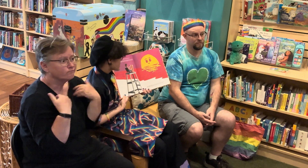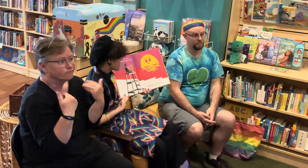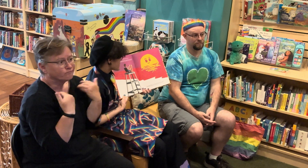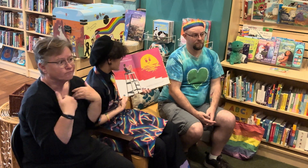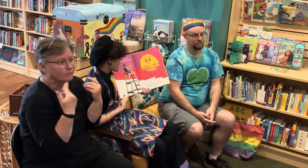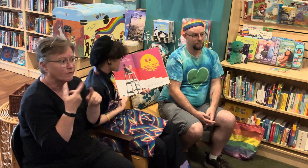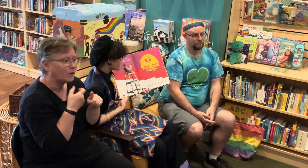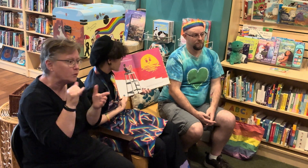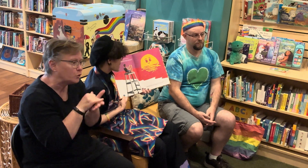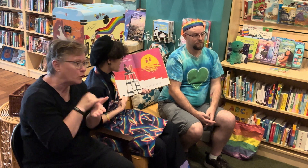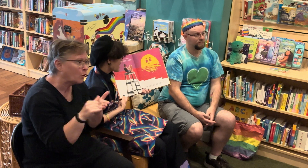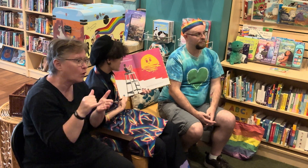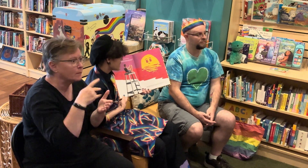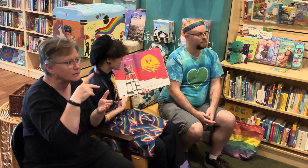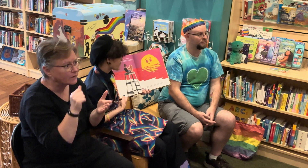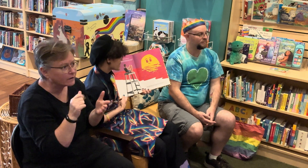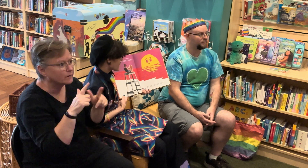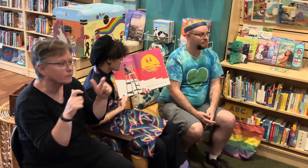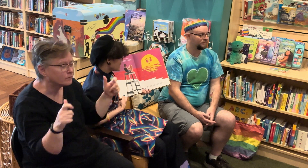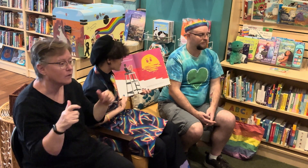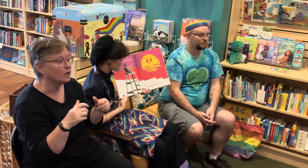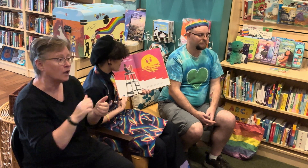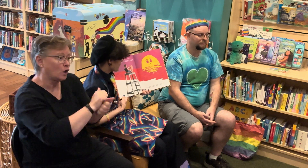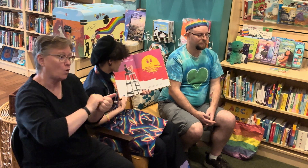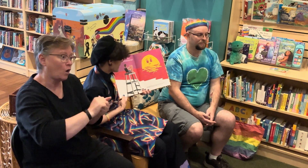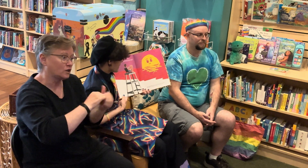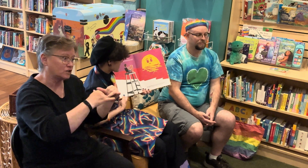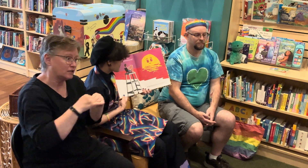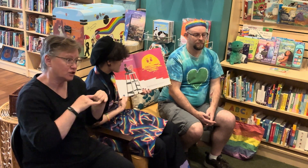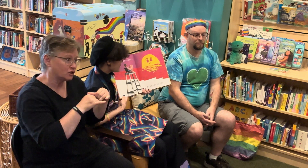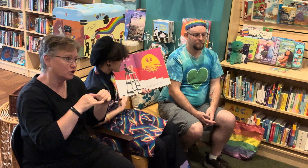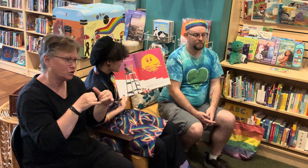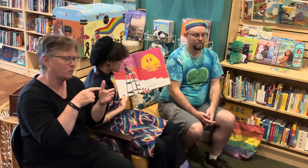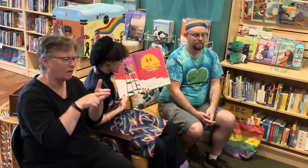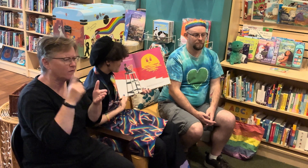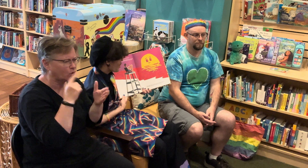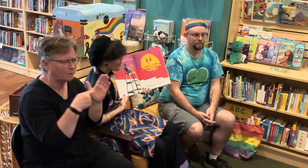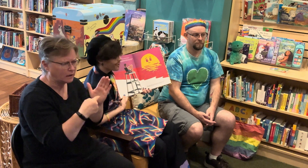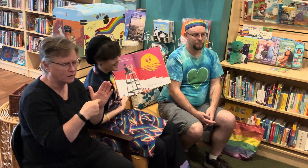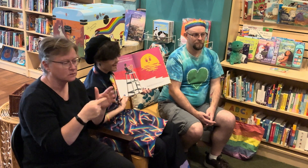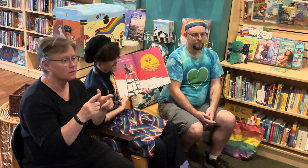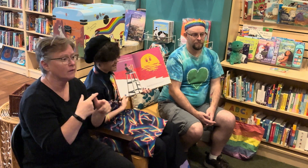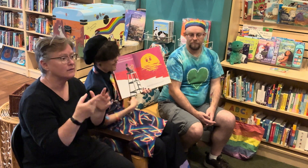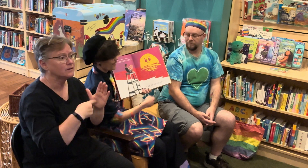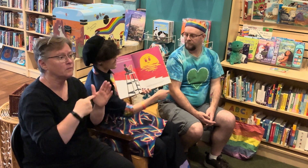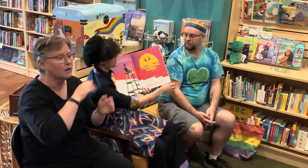dishes to pay his way, and in his free time he drew. Sometimes, he would stay up all night and watch the